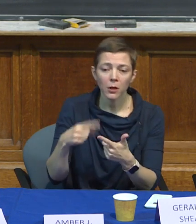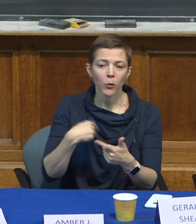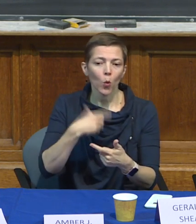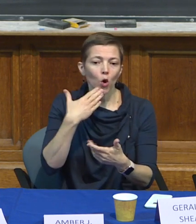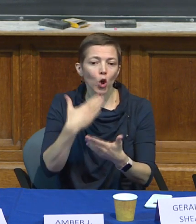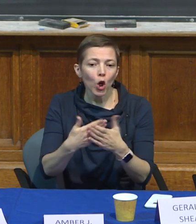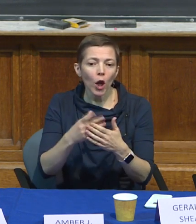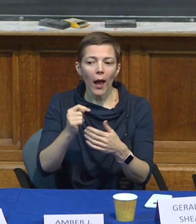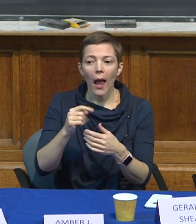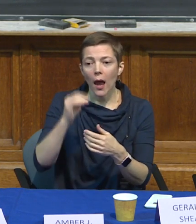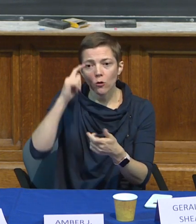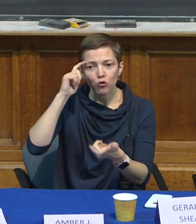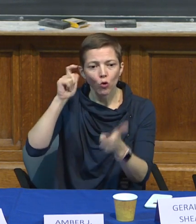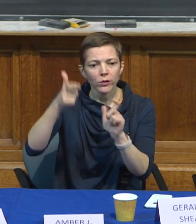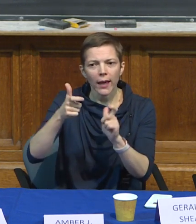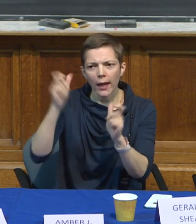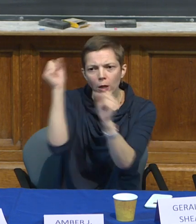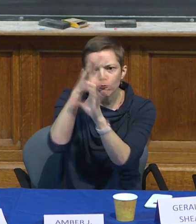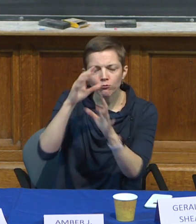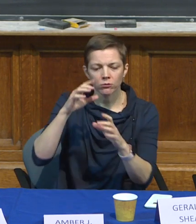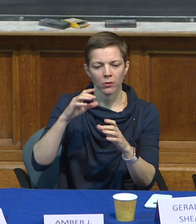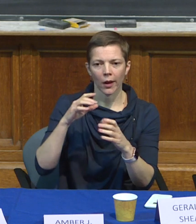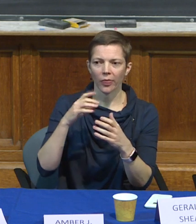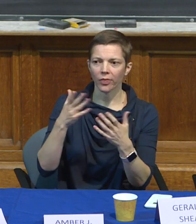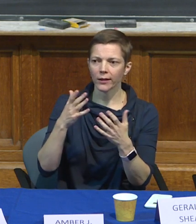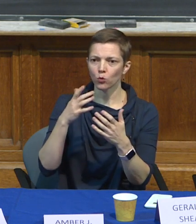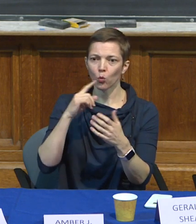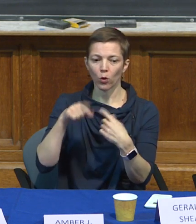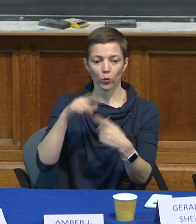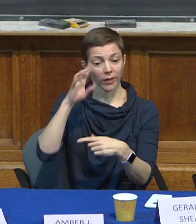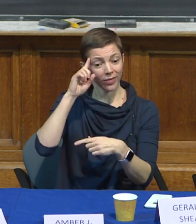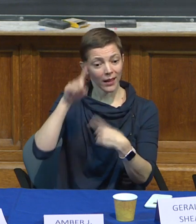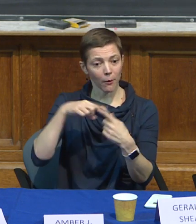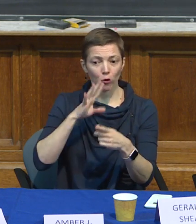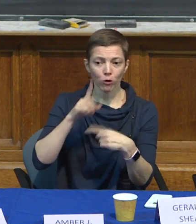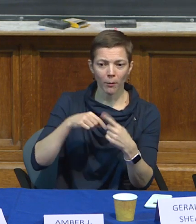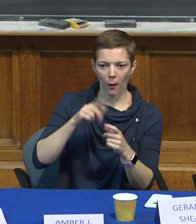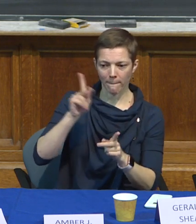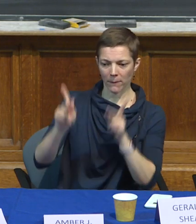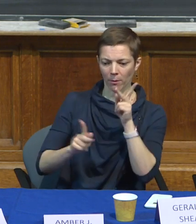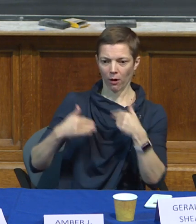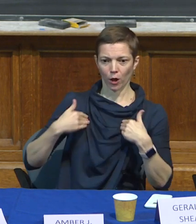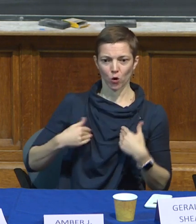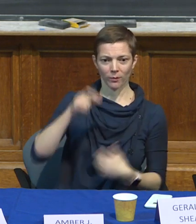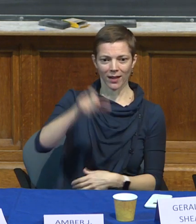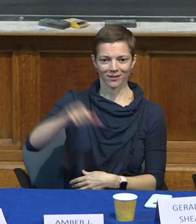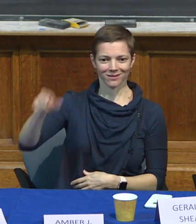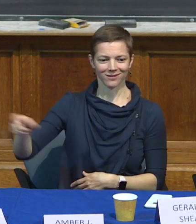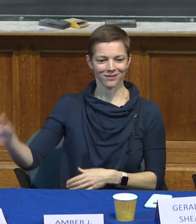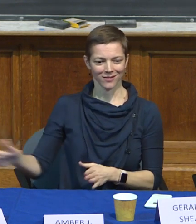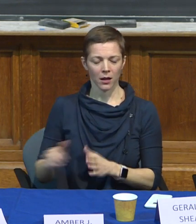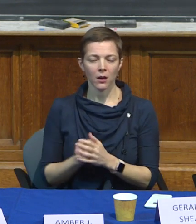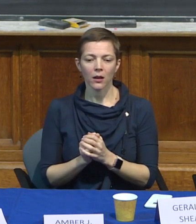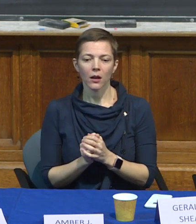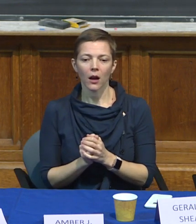What some of us are good at, strength that we bring to the table, come into play when we think